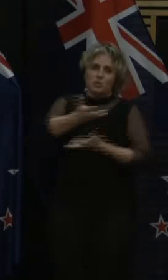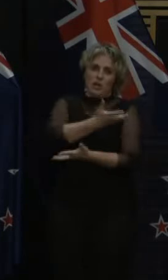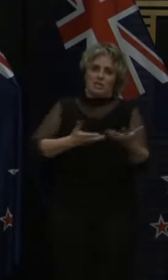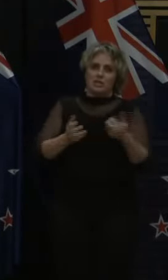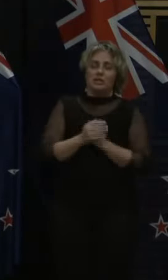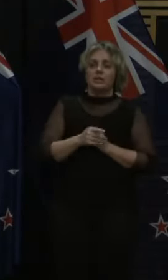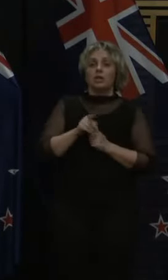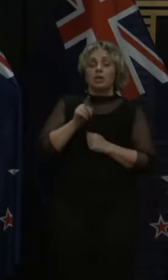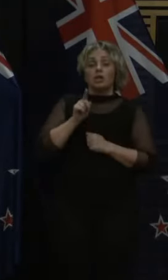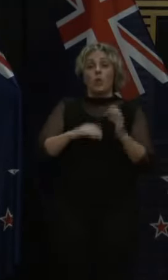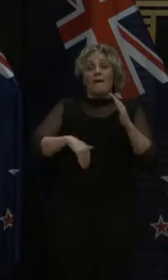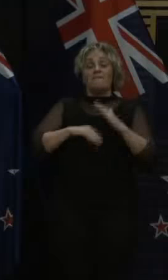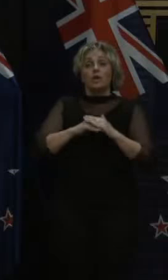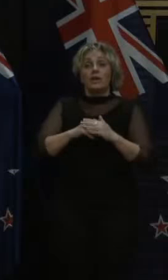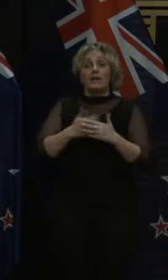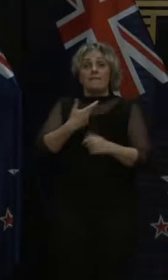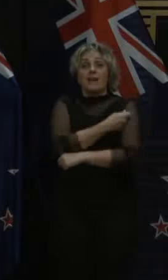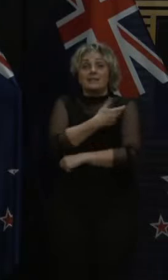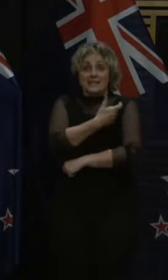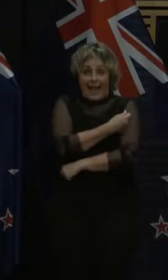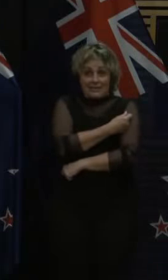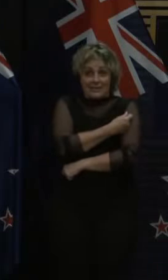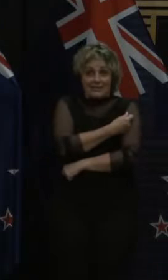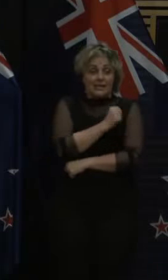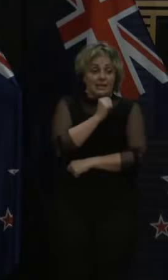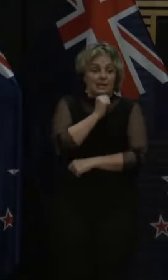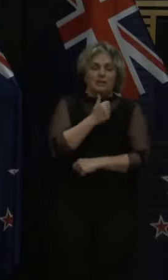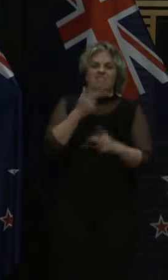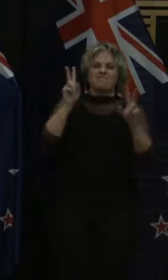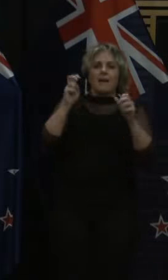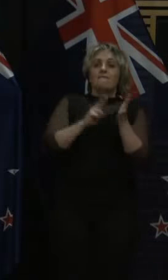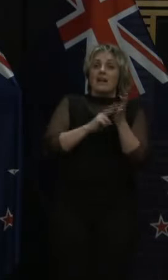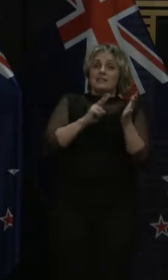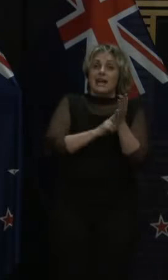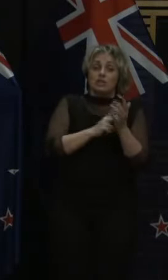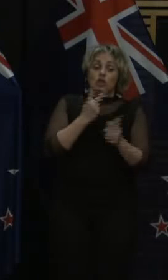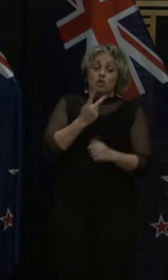So we're having to think through all of those details and make sure what we're doing is practical and workable. That's why we're talking with the sectors.